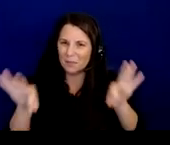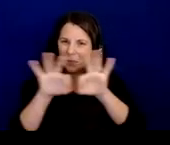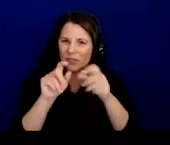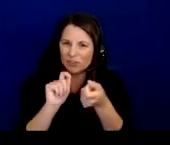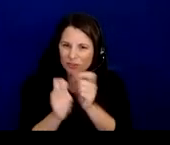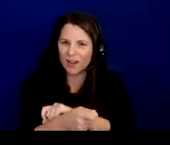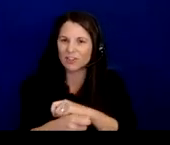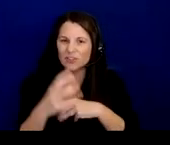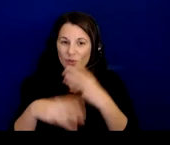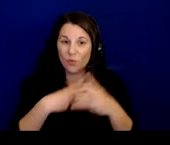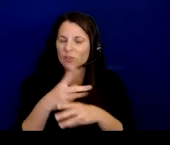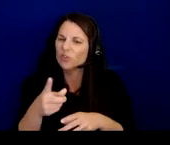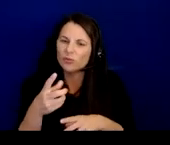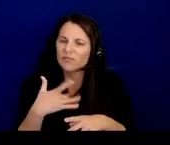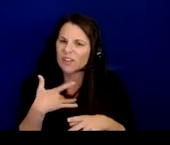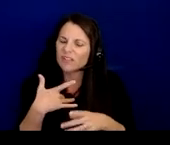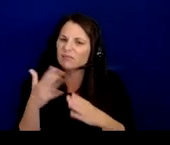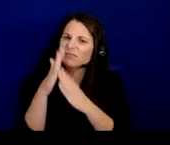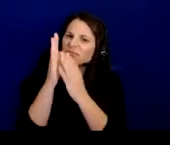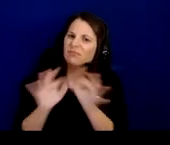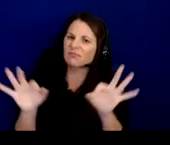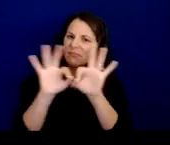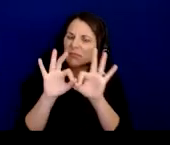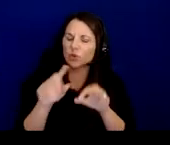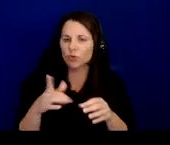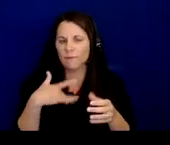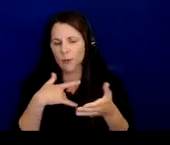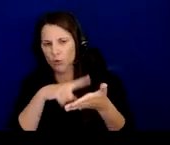What was your criticism about the work that's been done? What are your misconceptions